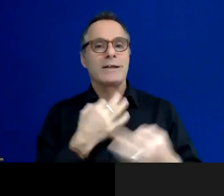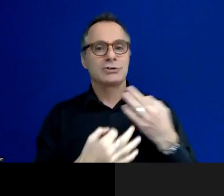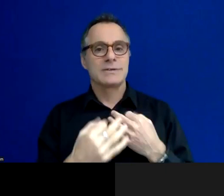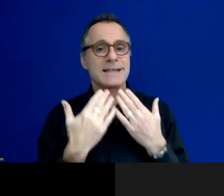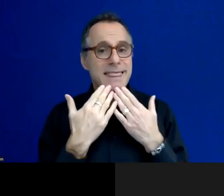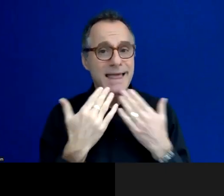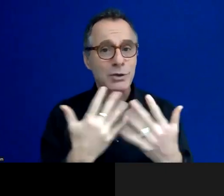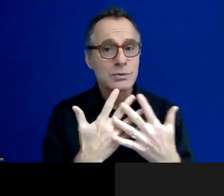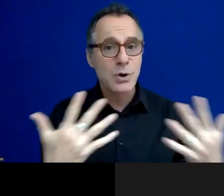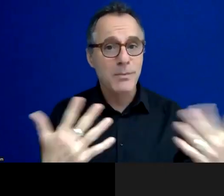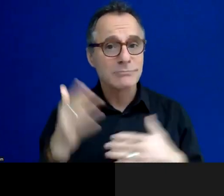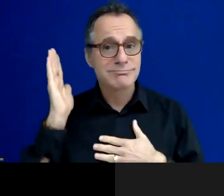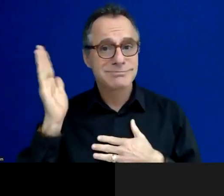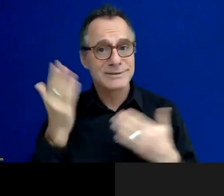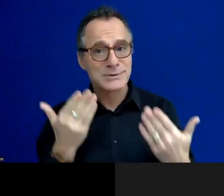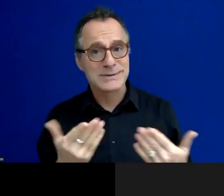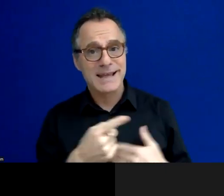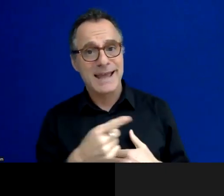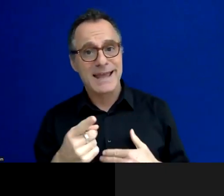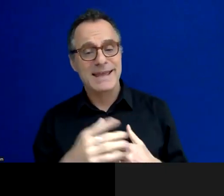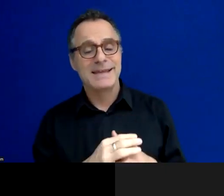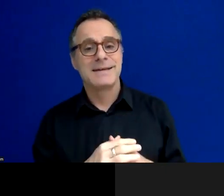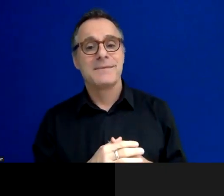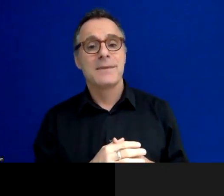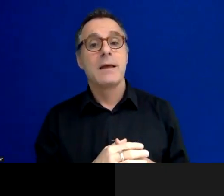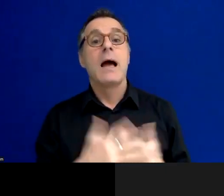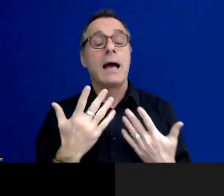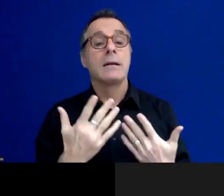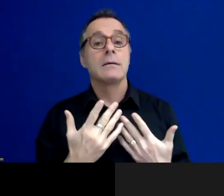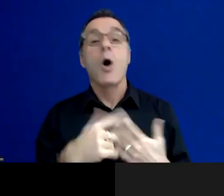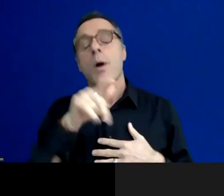sharing with us more information about the collection as a whole.